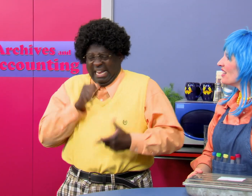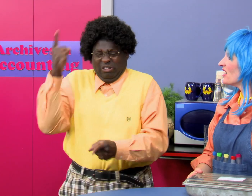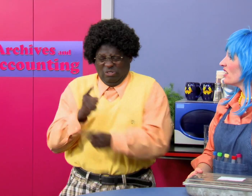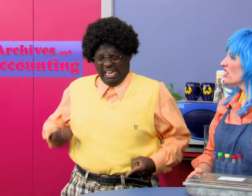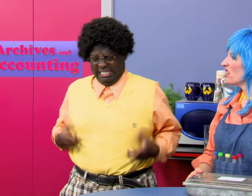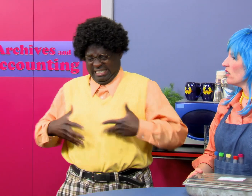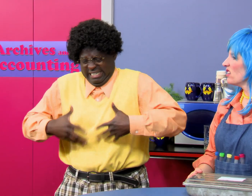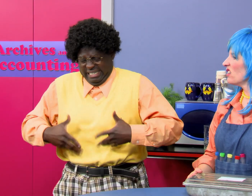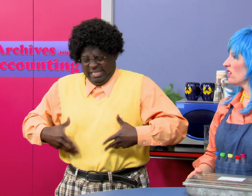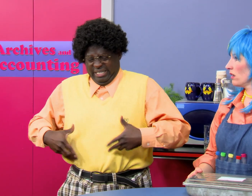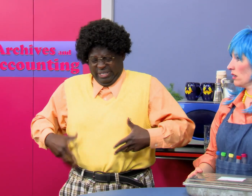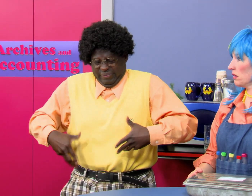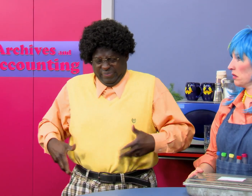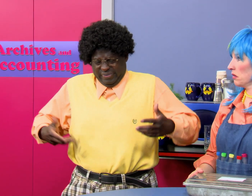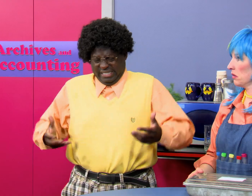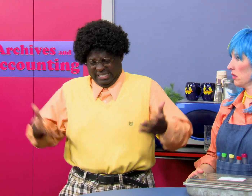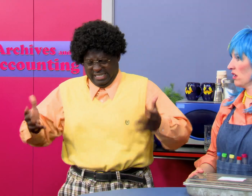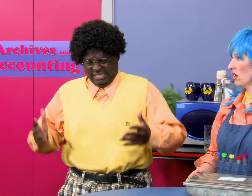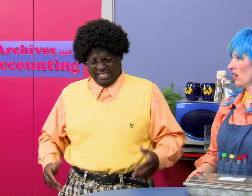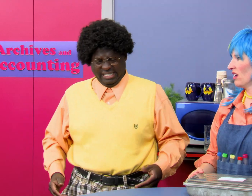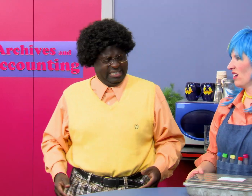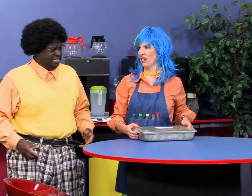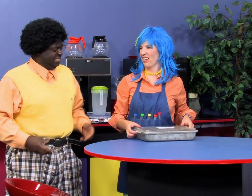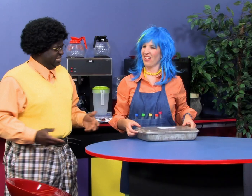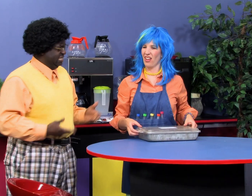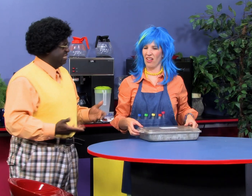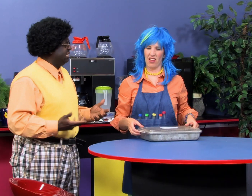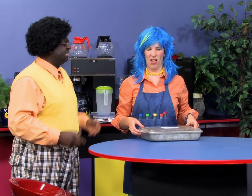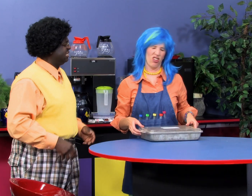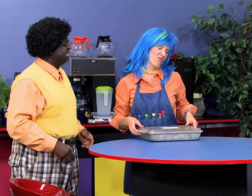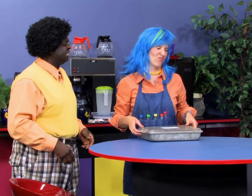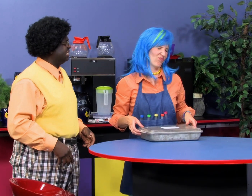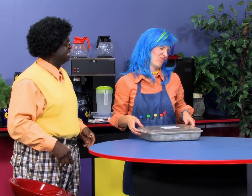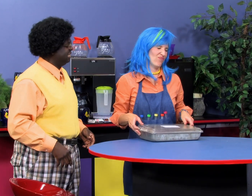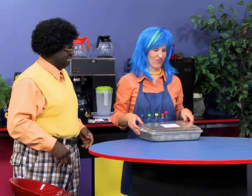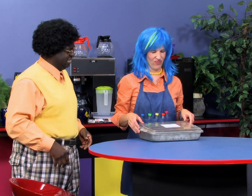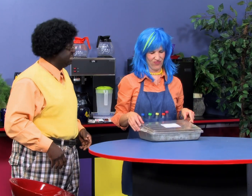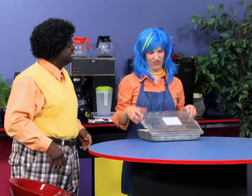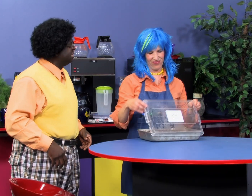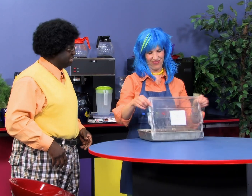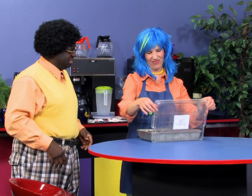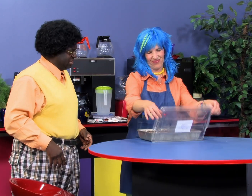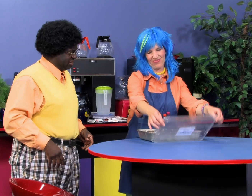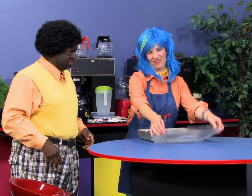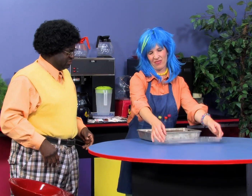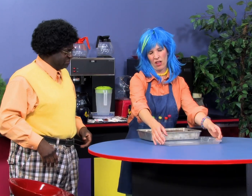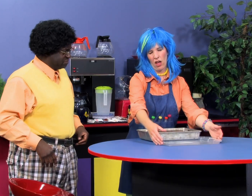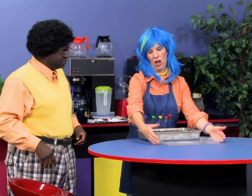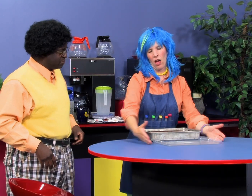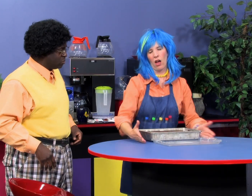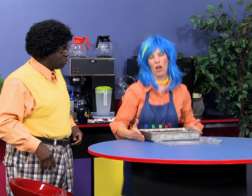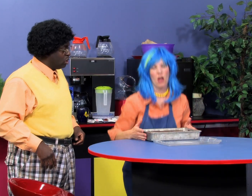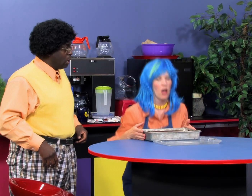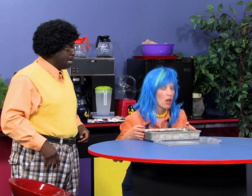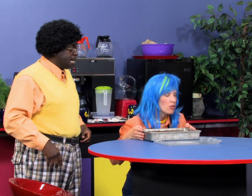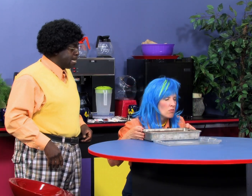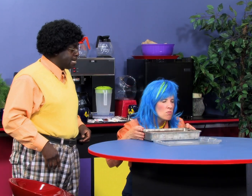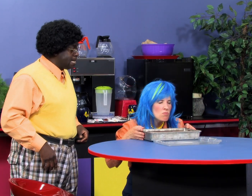MMMMM. MMMMM. OH.